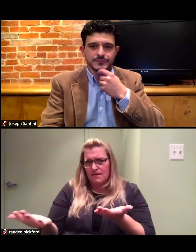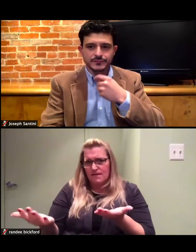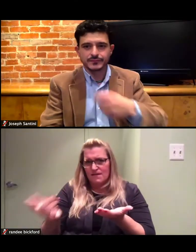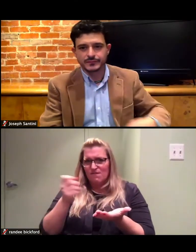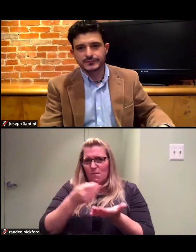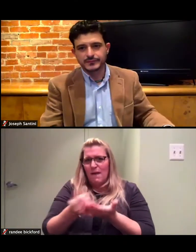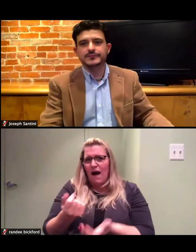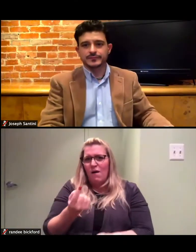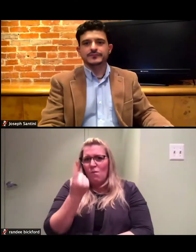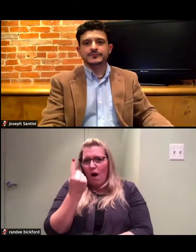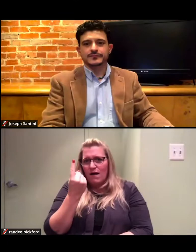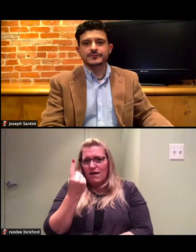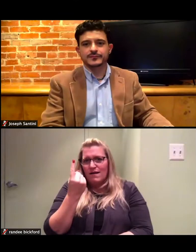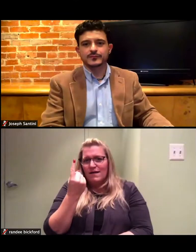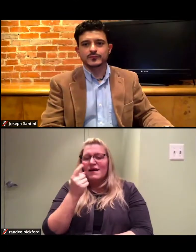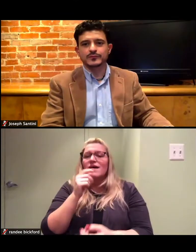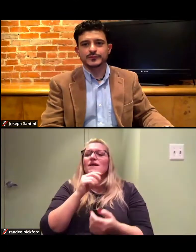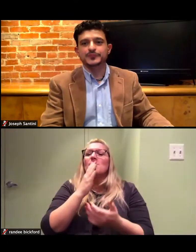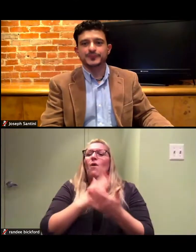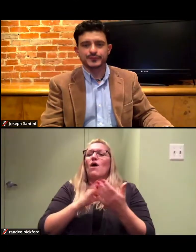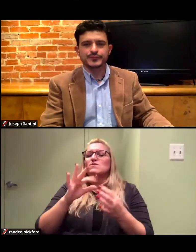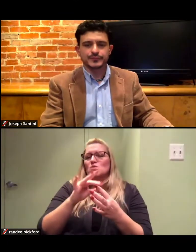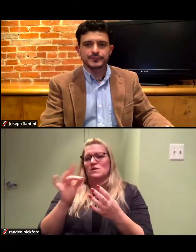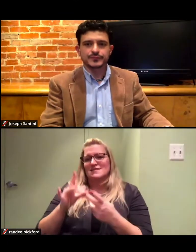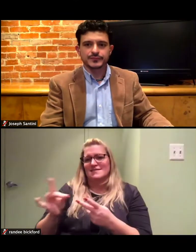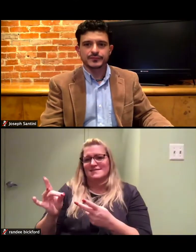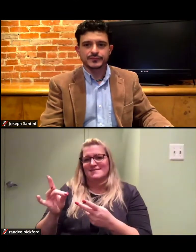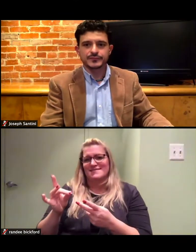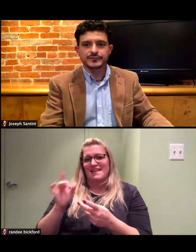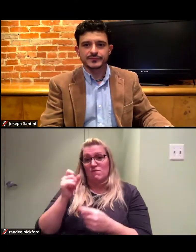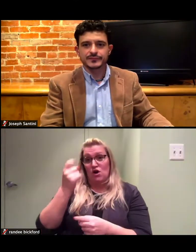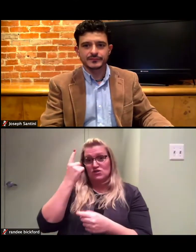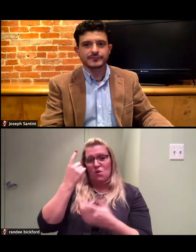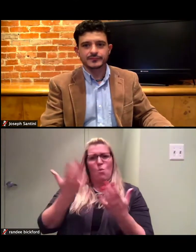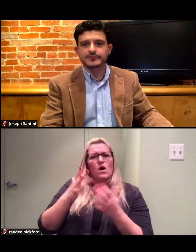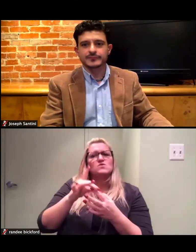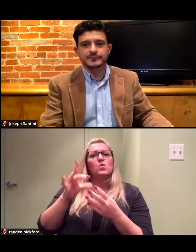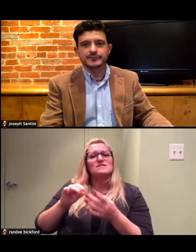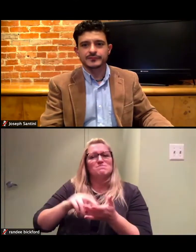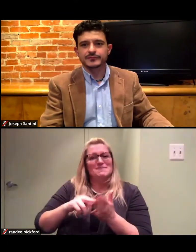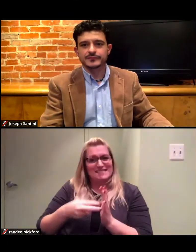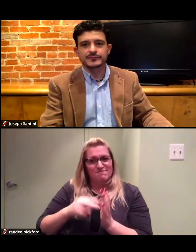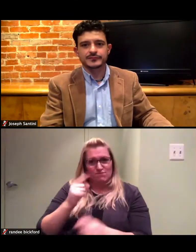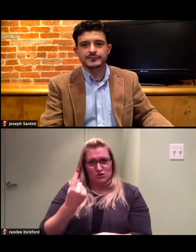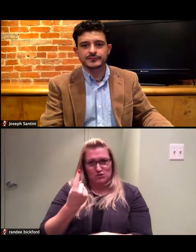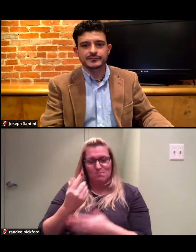later, when they go to the store, they understand that they can't buy everything